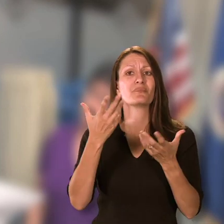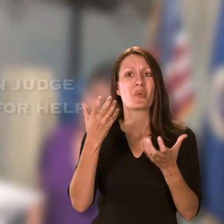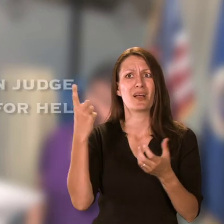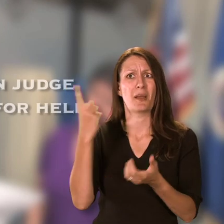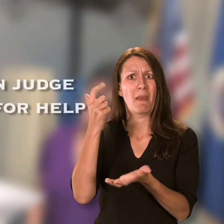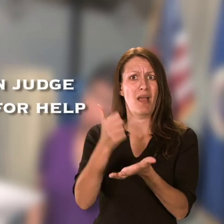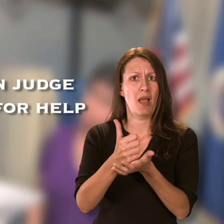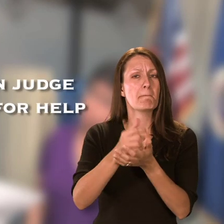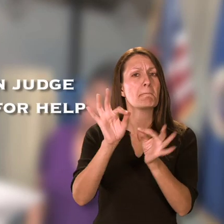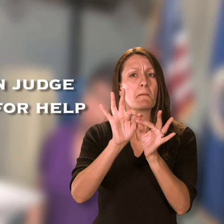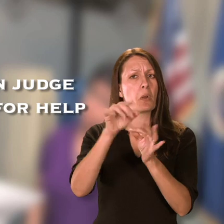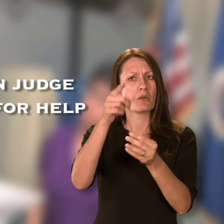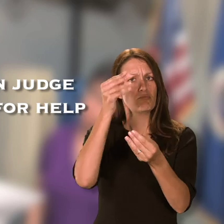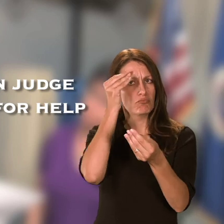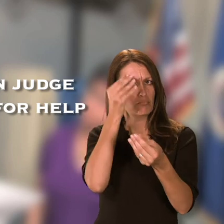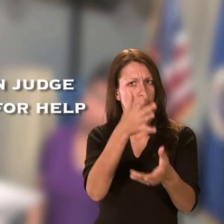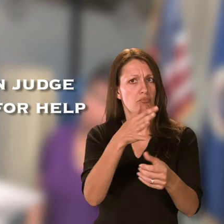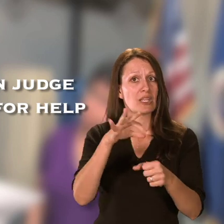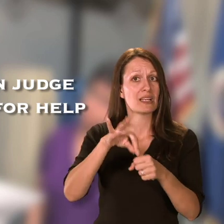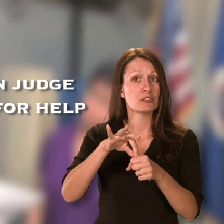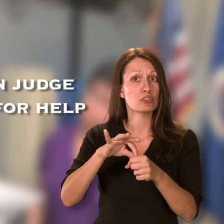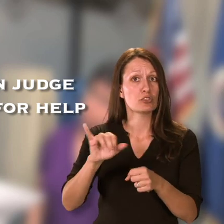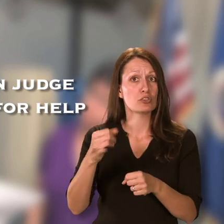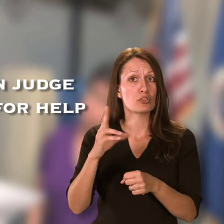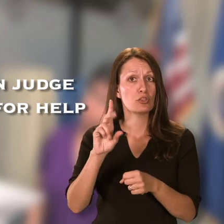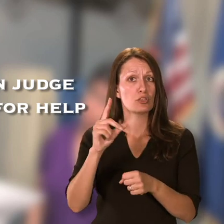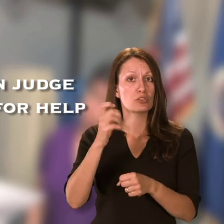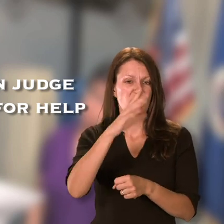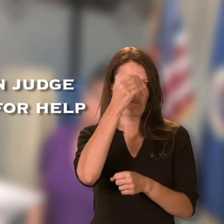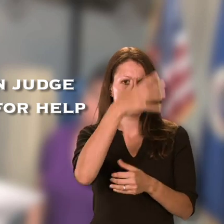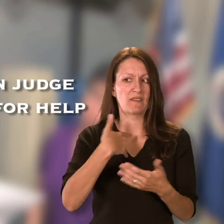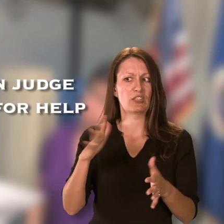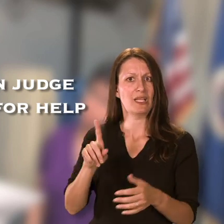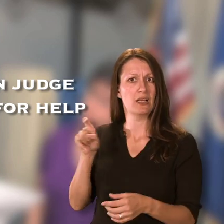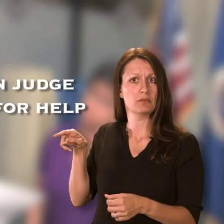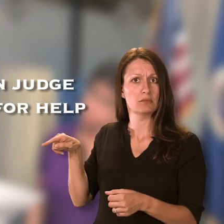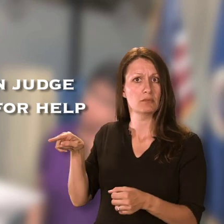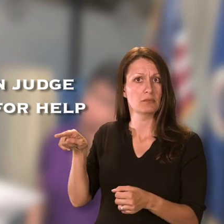Just let the Election Judge know that you have asked the person for help.